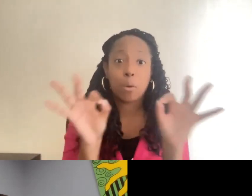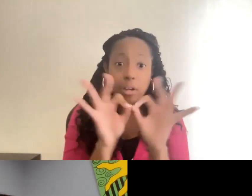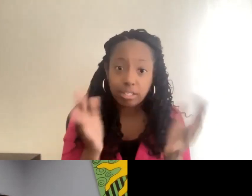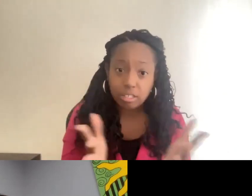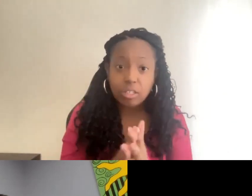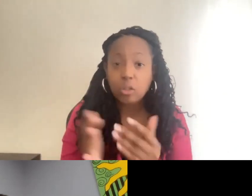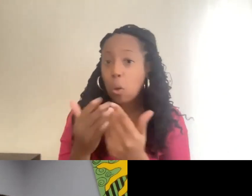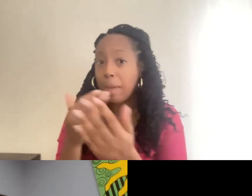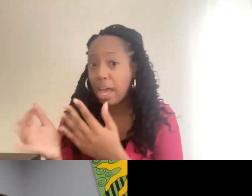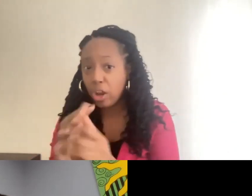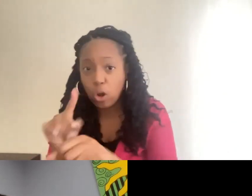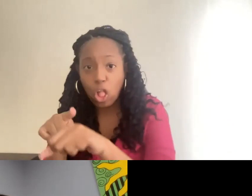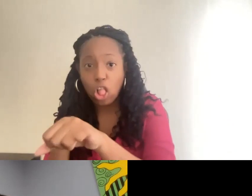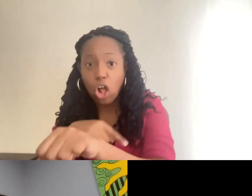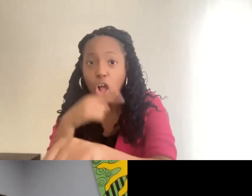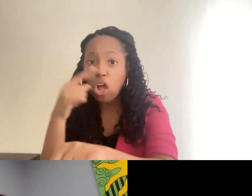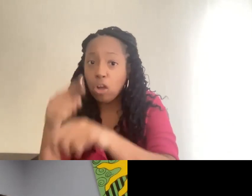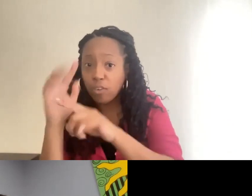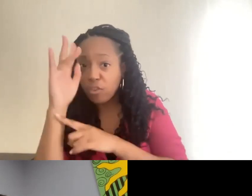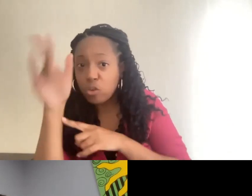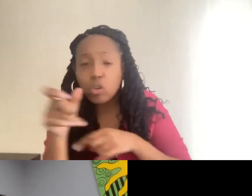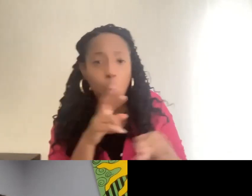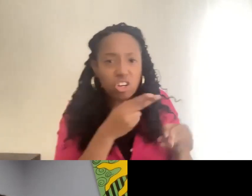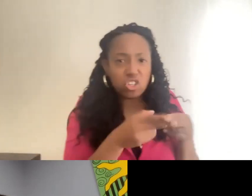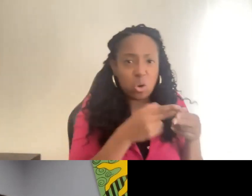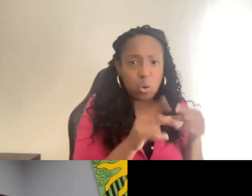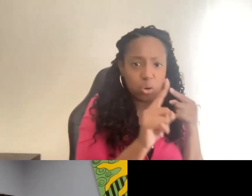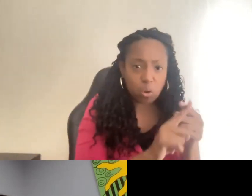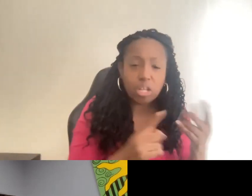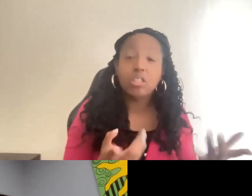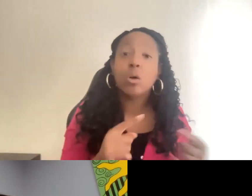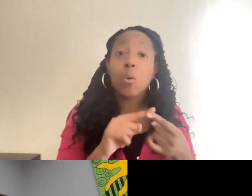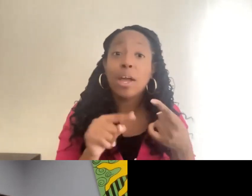first and then to your point once you start to put a few bucks into Investments you don't have